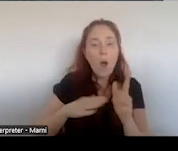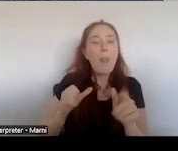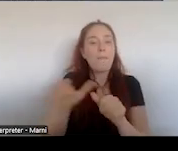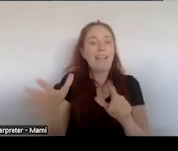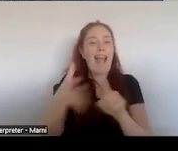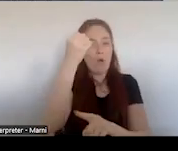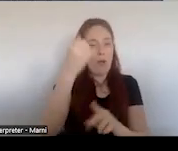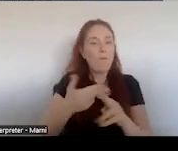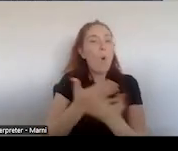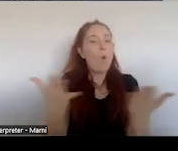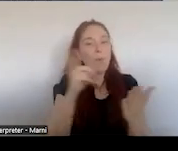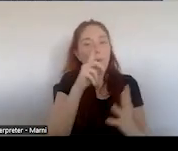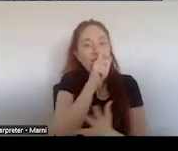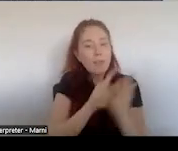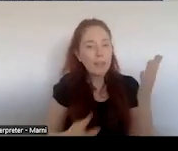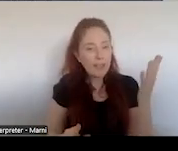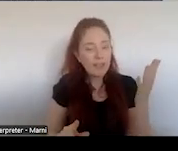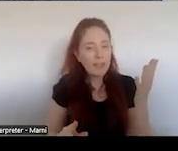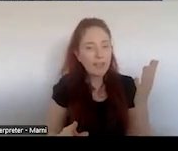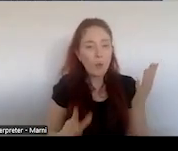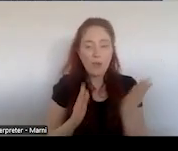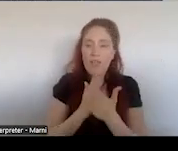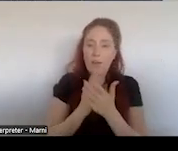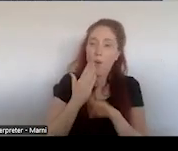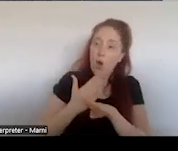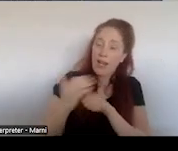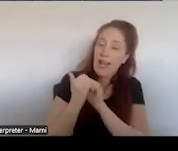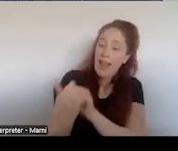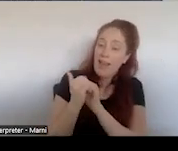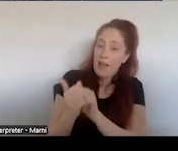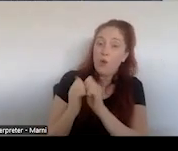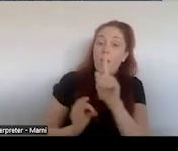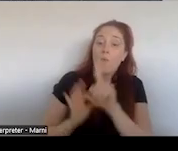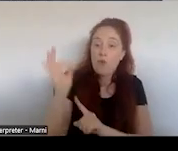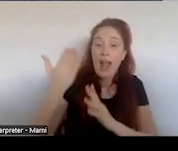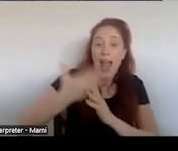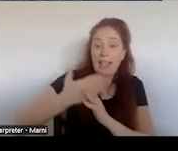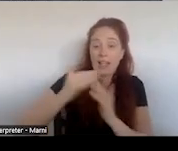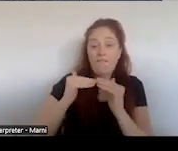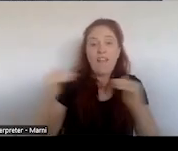And to really work together to improve the access and equity across the arts, screen,